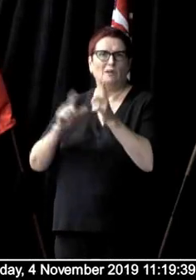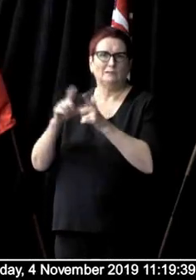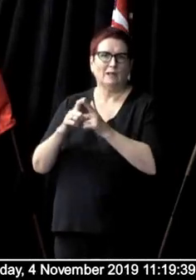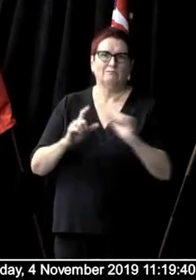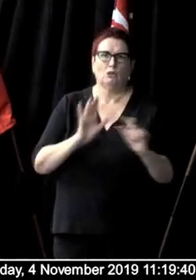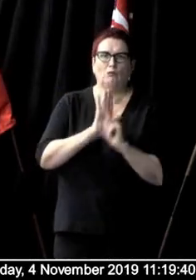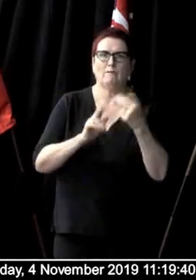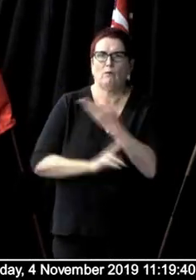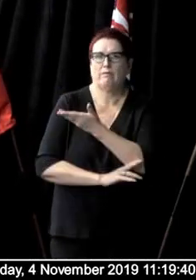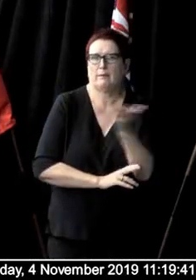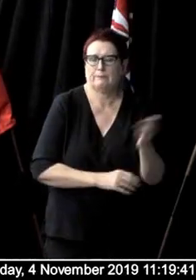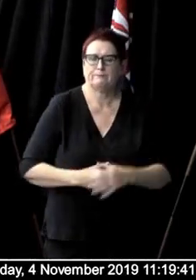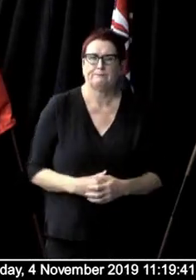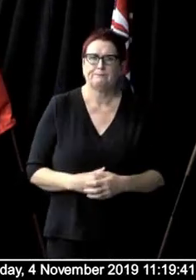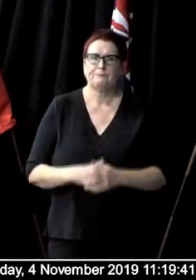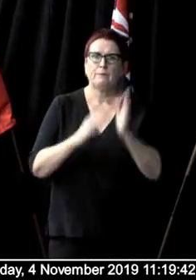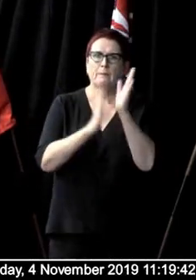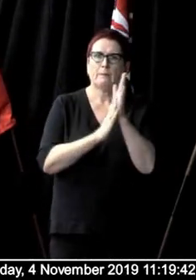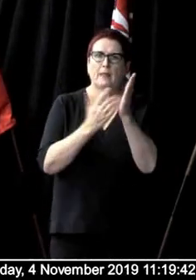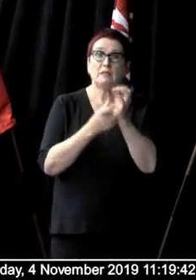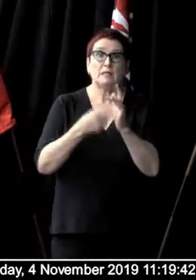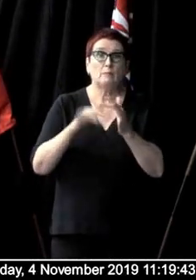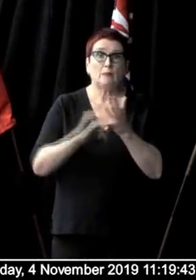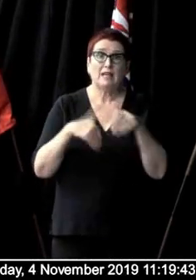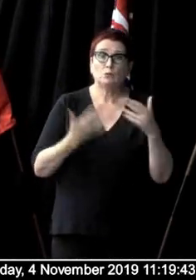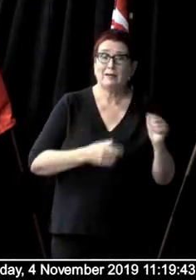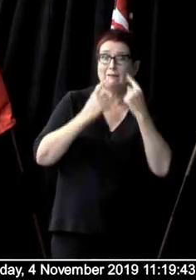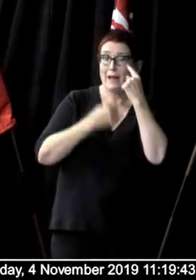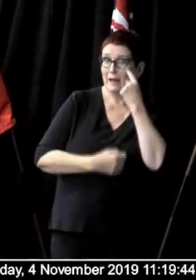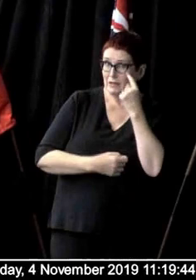Mr Bates will give evidence as to QTU’s position on the inclusion of